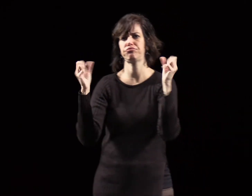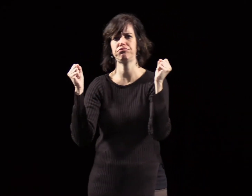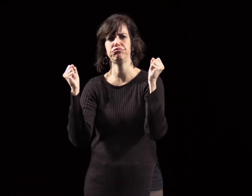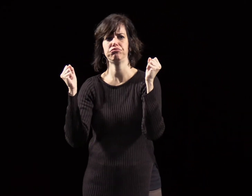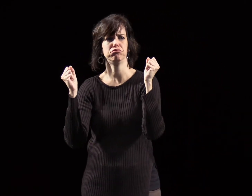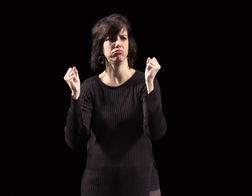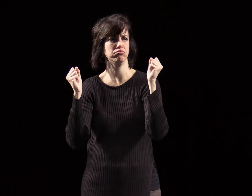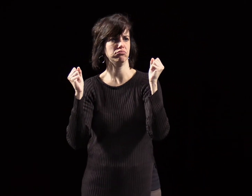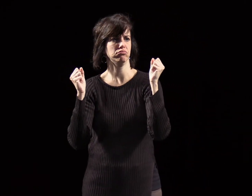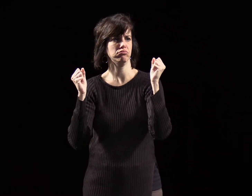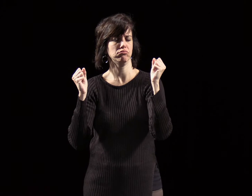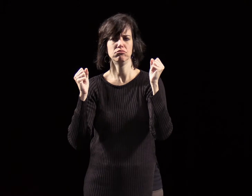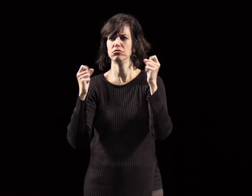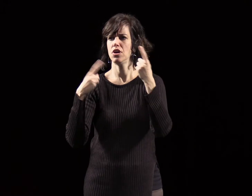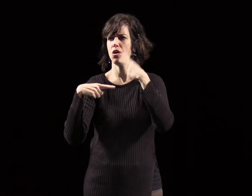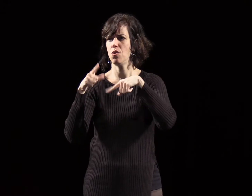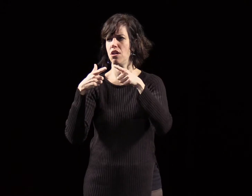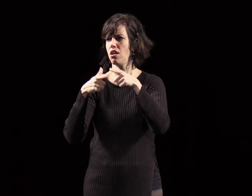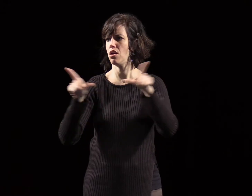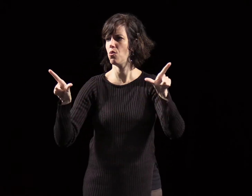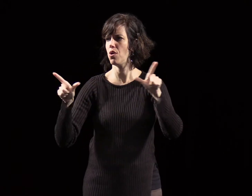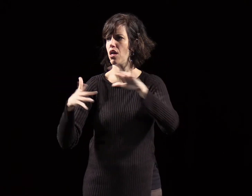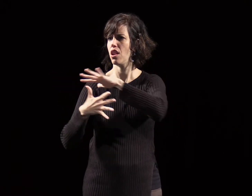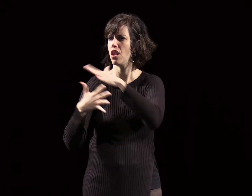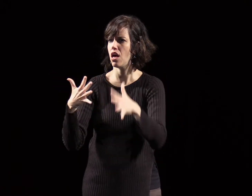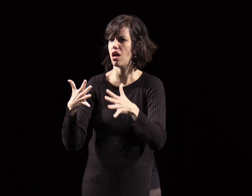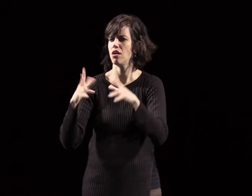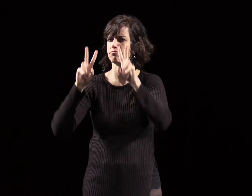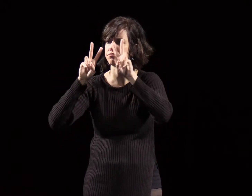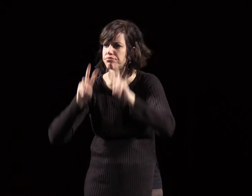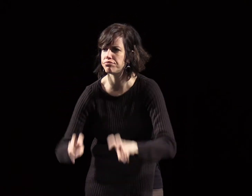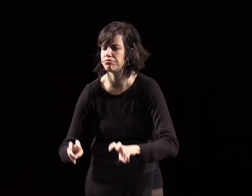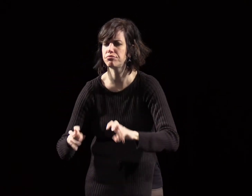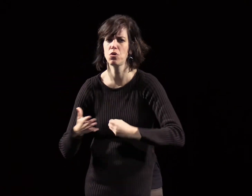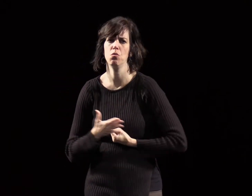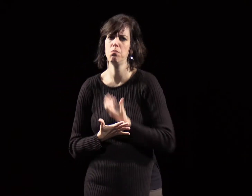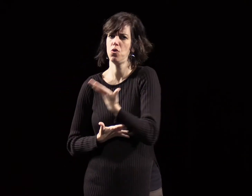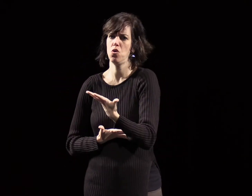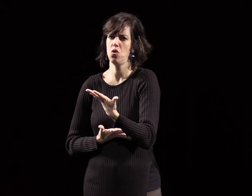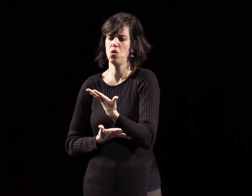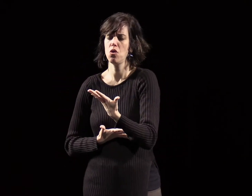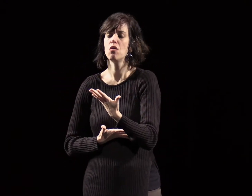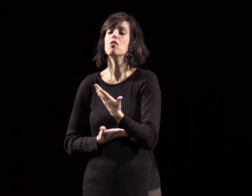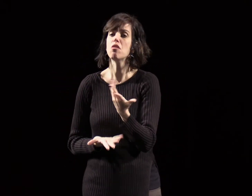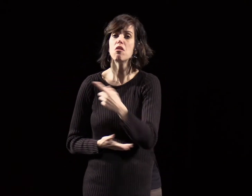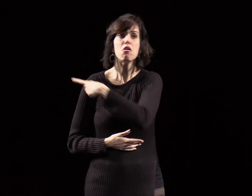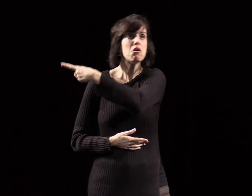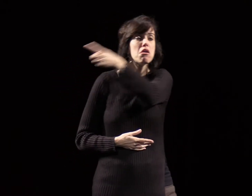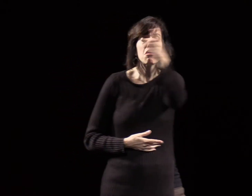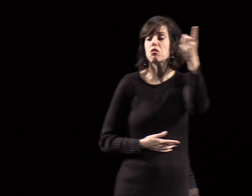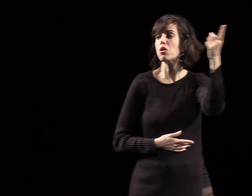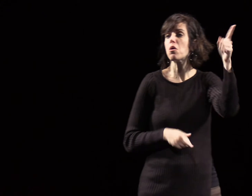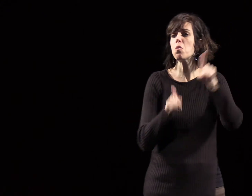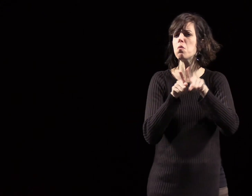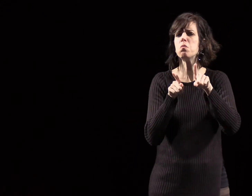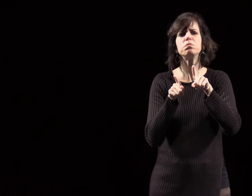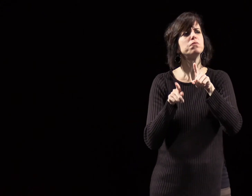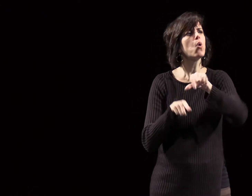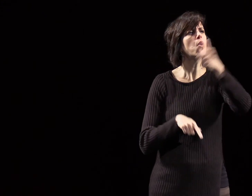I did all of the signing and the content portion, but I did have someone else do the formatting of the website.